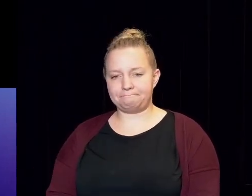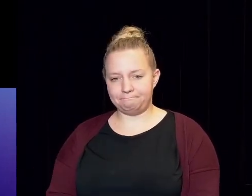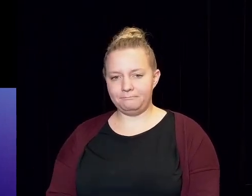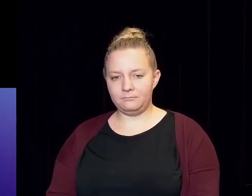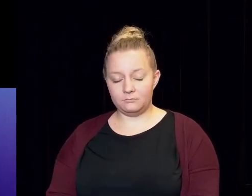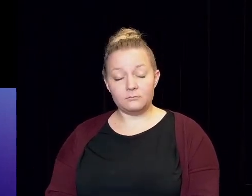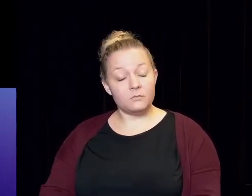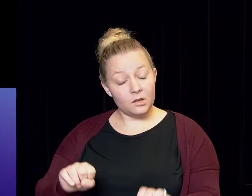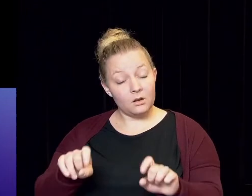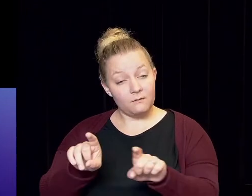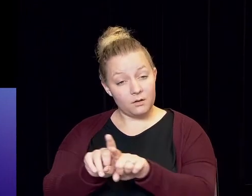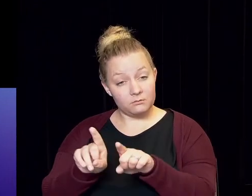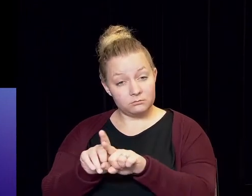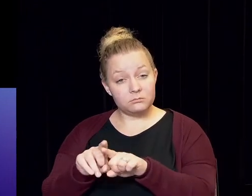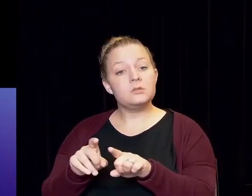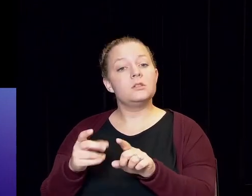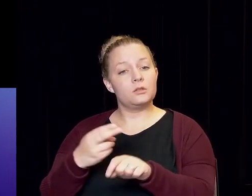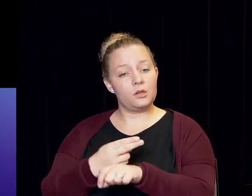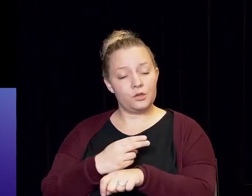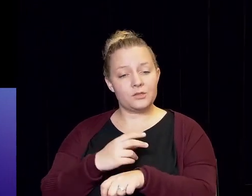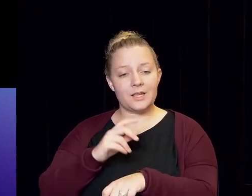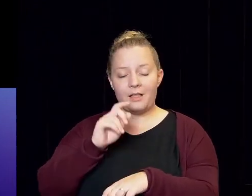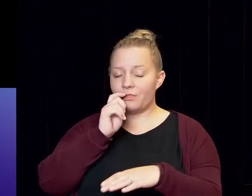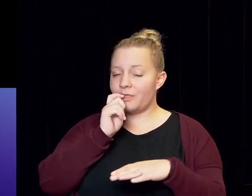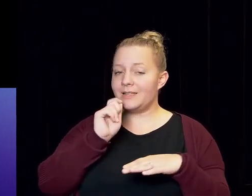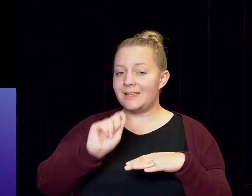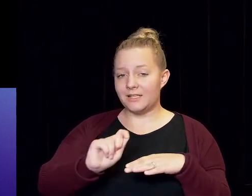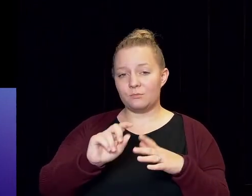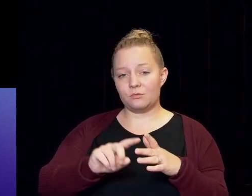You could have also done it with the decimal method from the beginning. You could have said